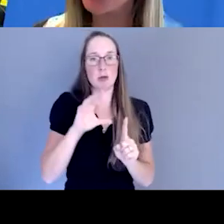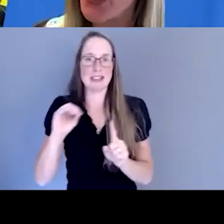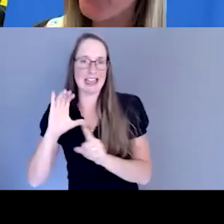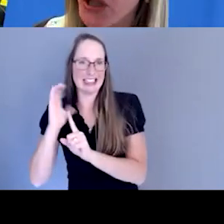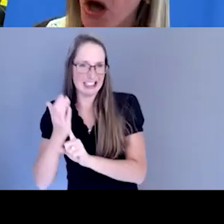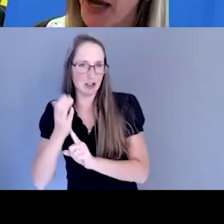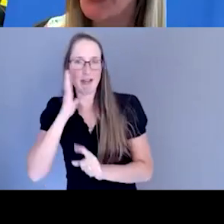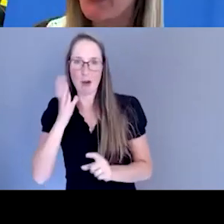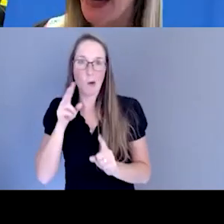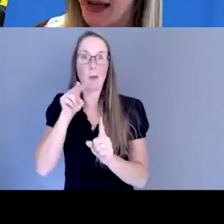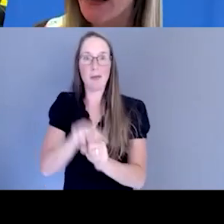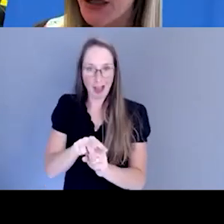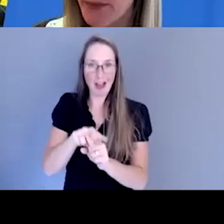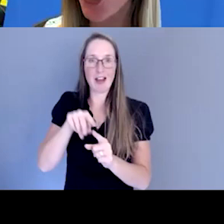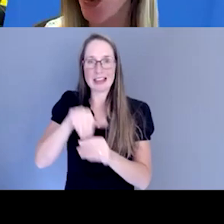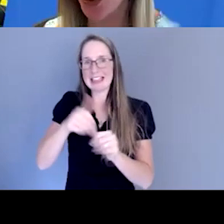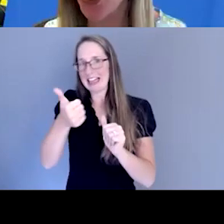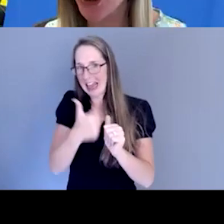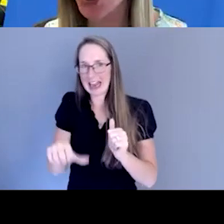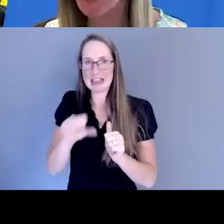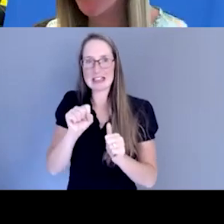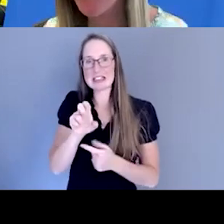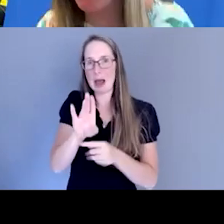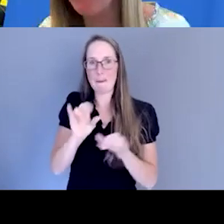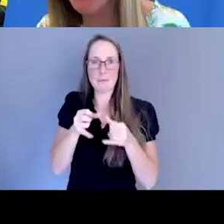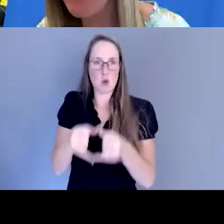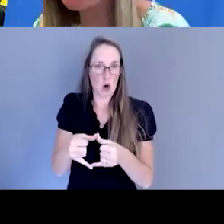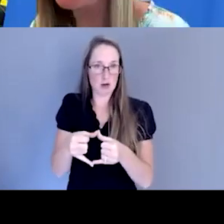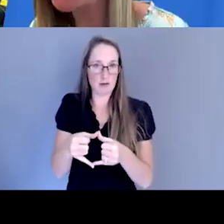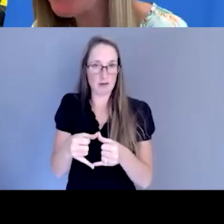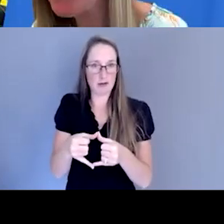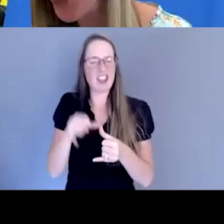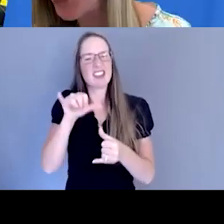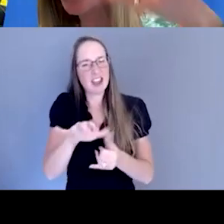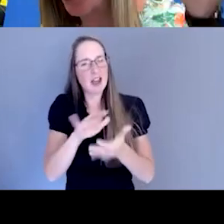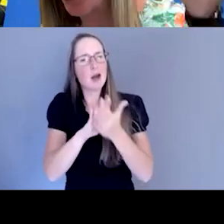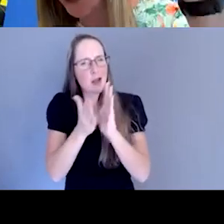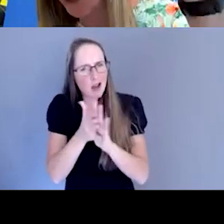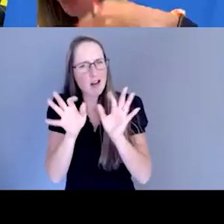would apply in any subaward arrangement. That becomes important when you